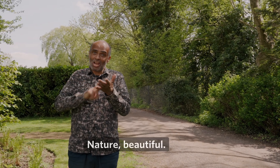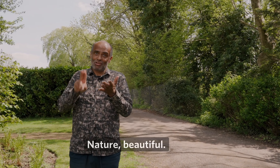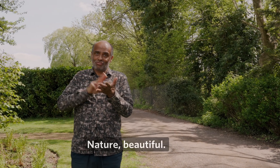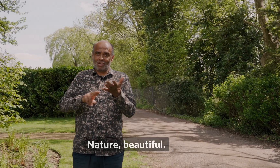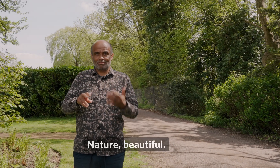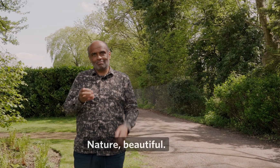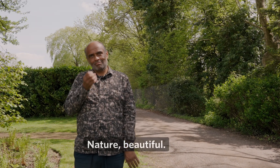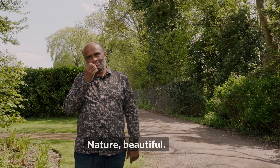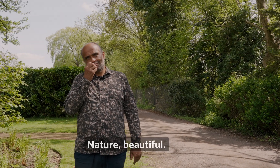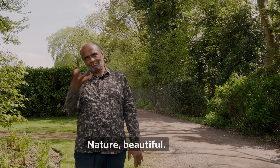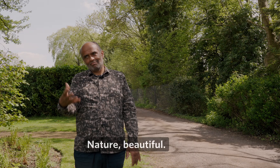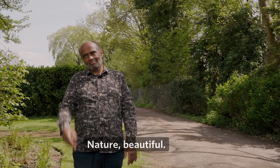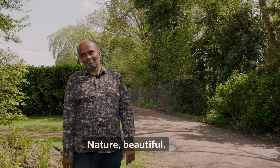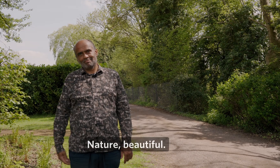Nature, beautiful.